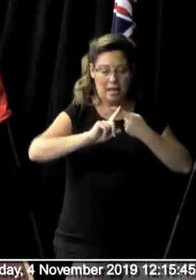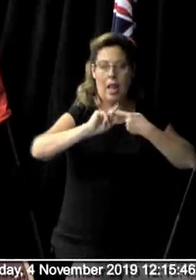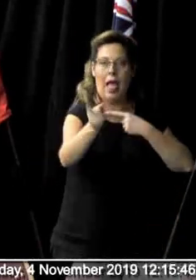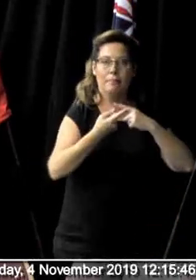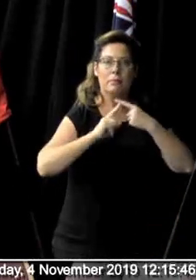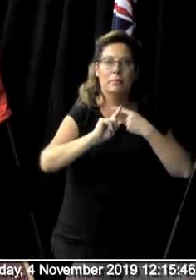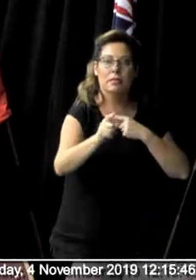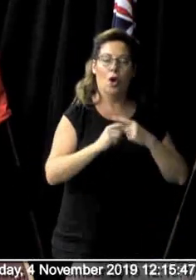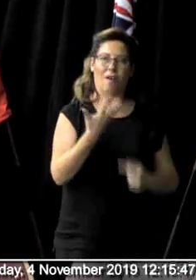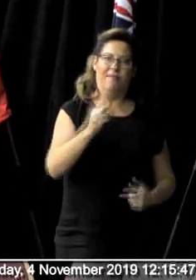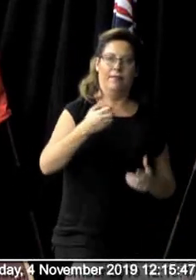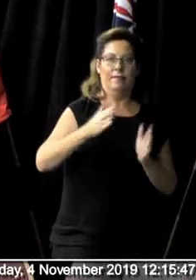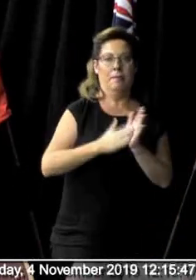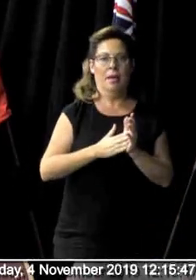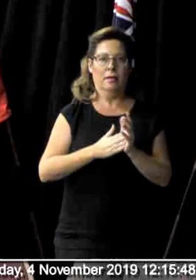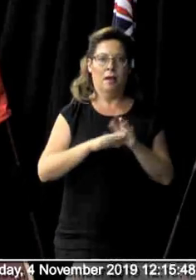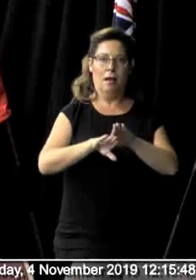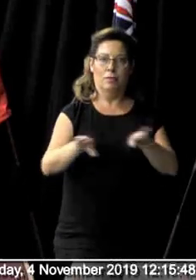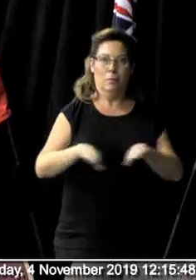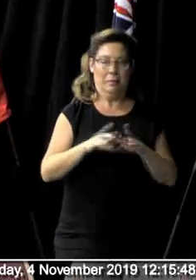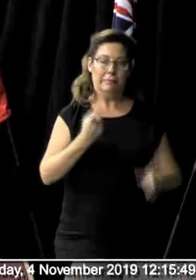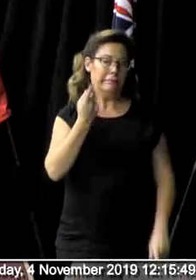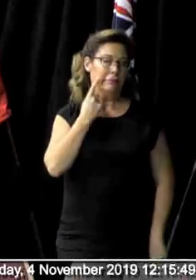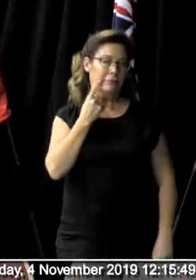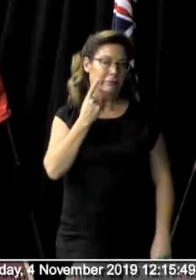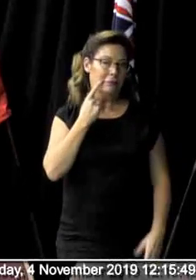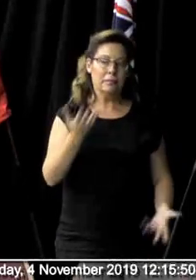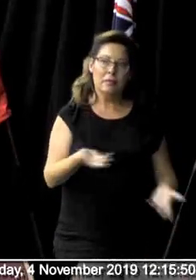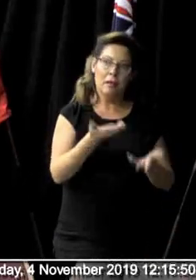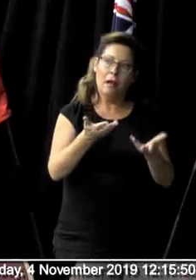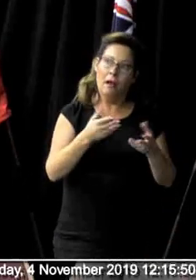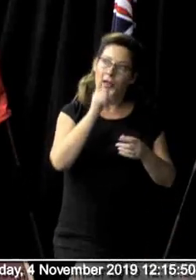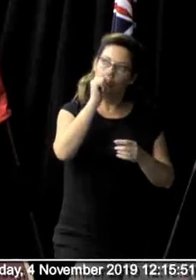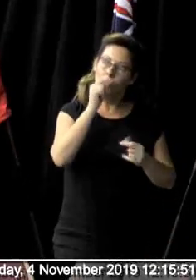And she could do that, probably not 18 at that point, but probably at least half a